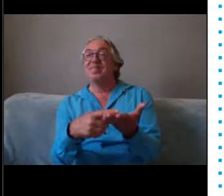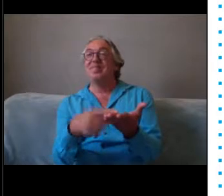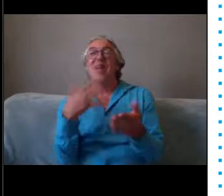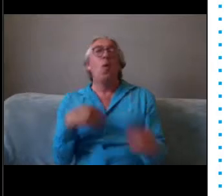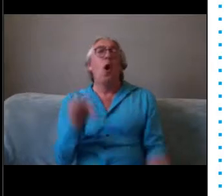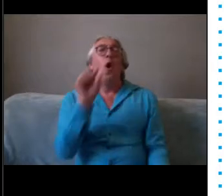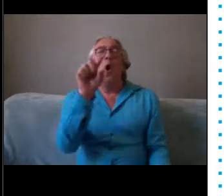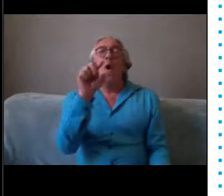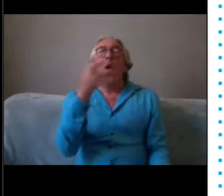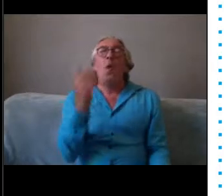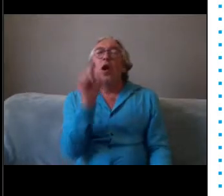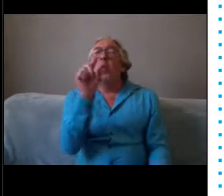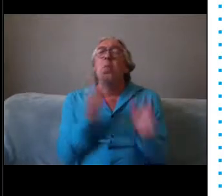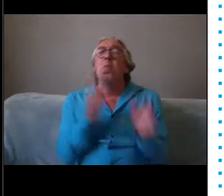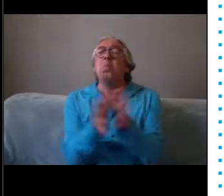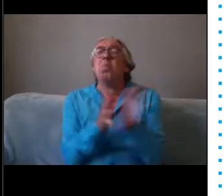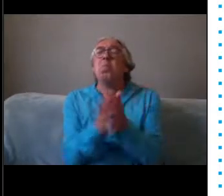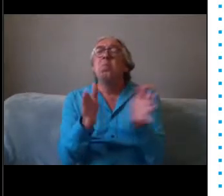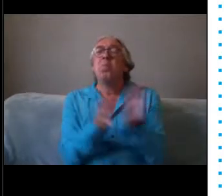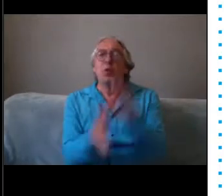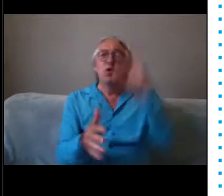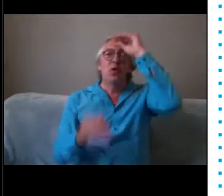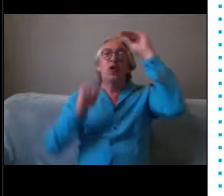or need more information or more peer support.